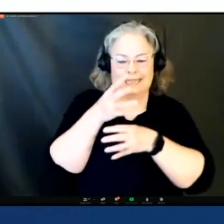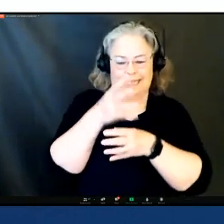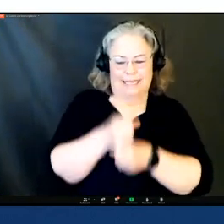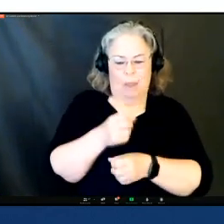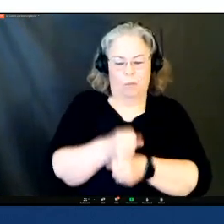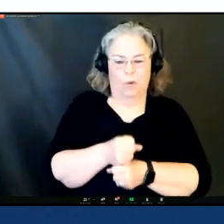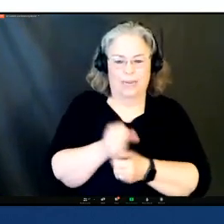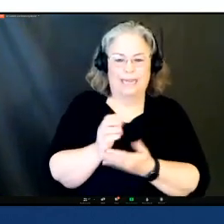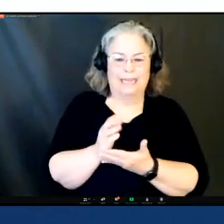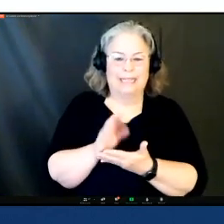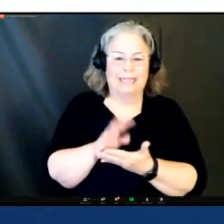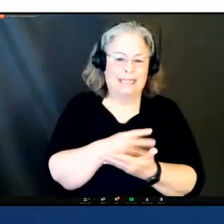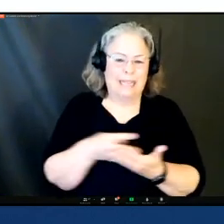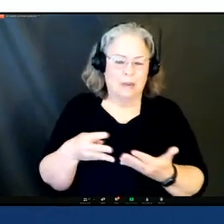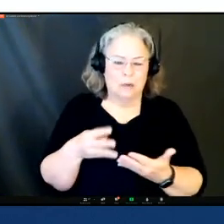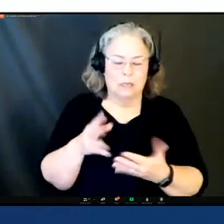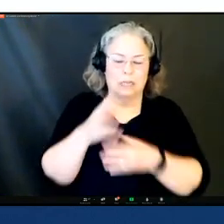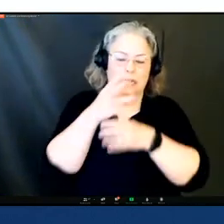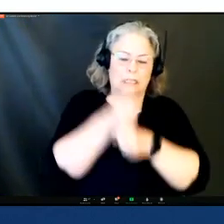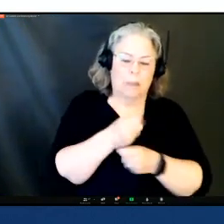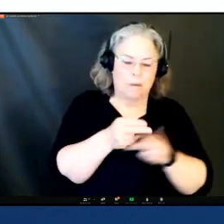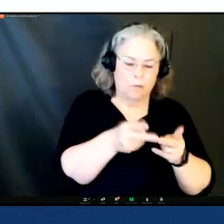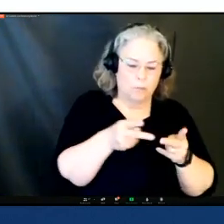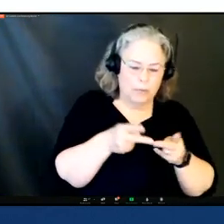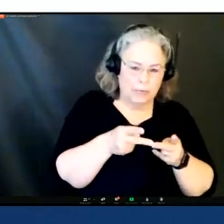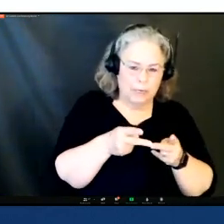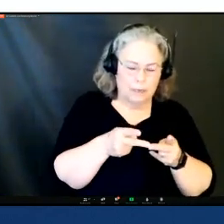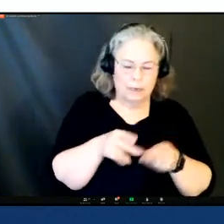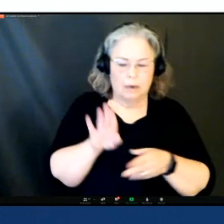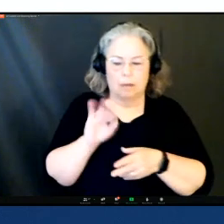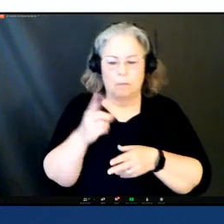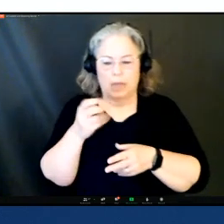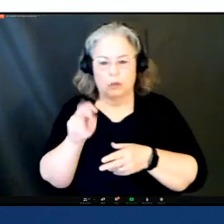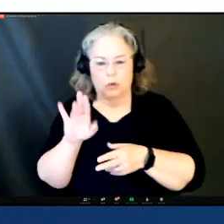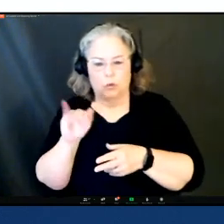a summary of positions, budget unit detail and a glossary of terms.